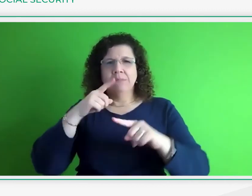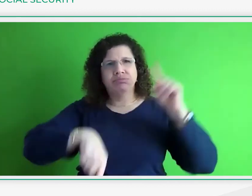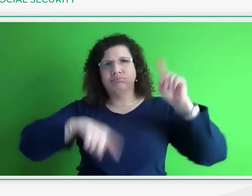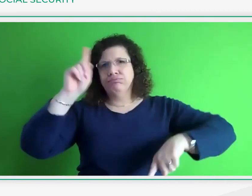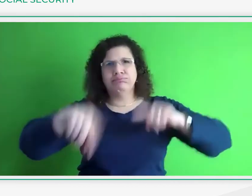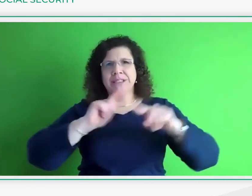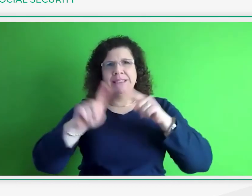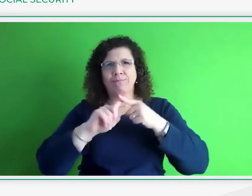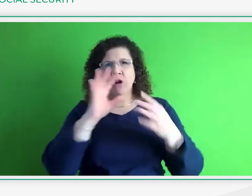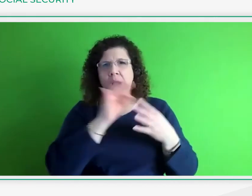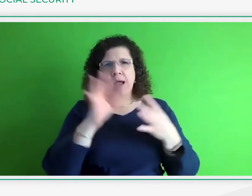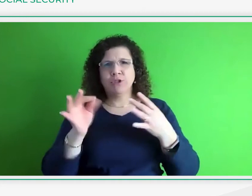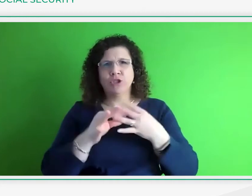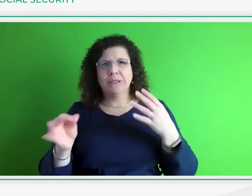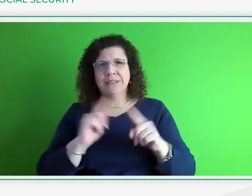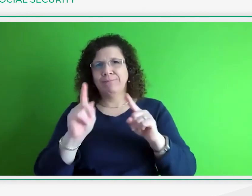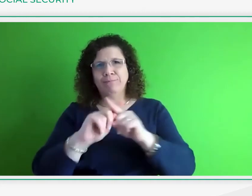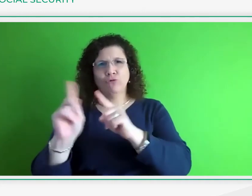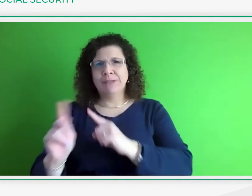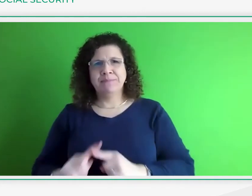You can invest the money in a lot of different ways.